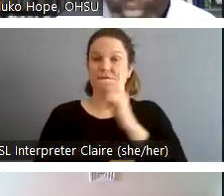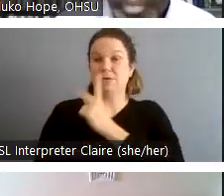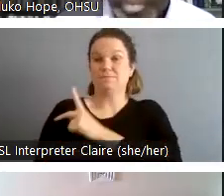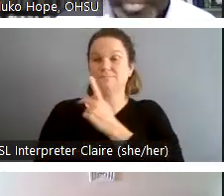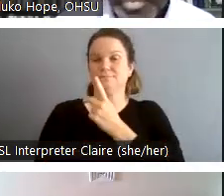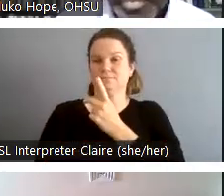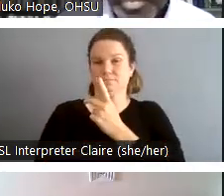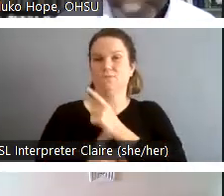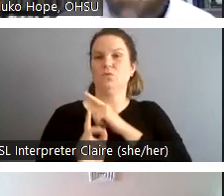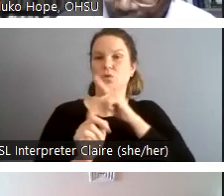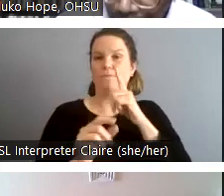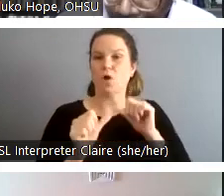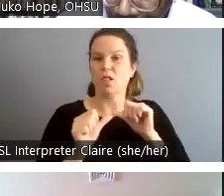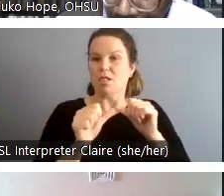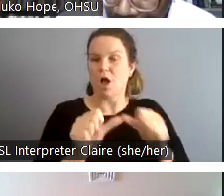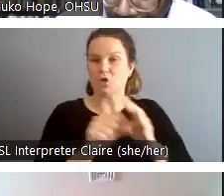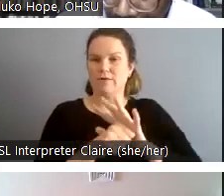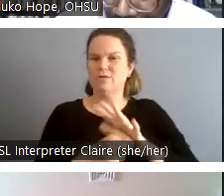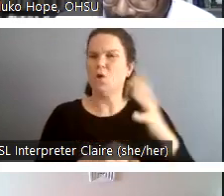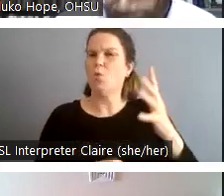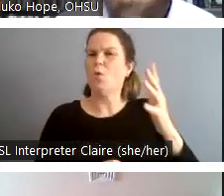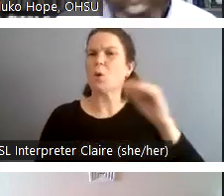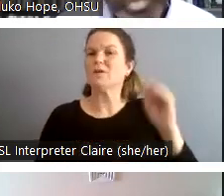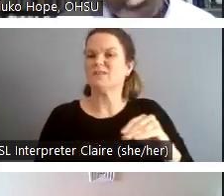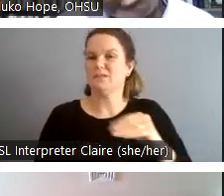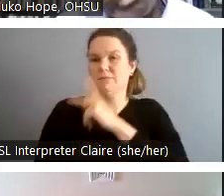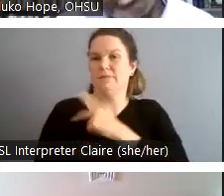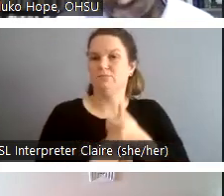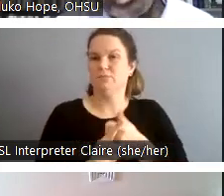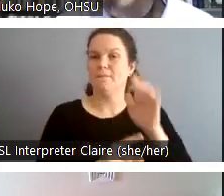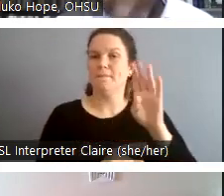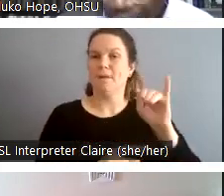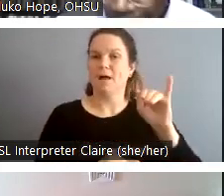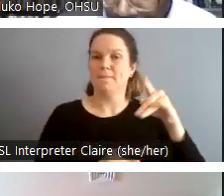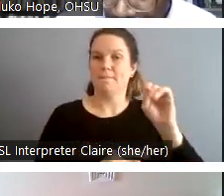seen for Long COVID, what percentage are